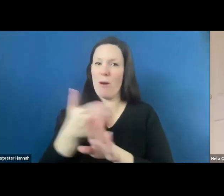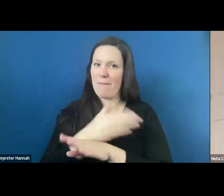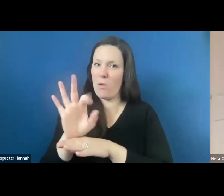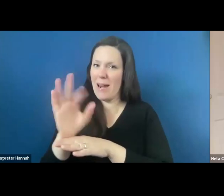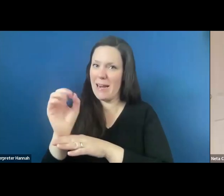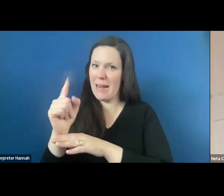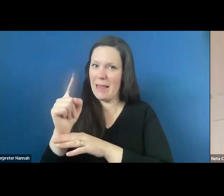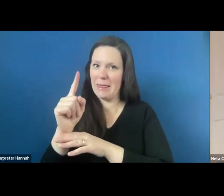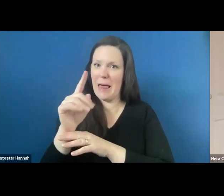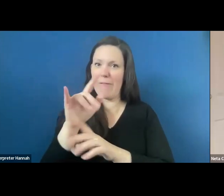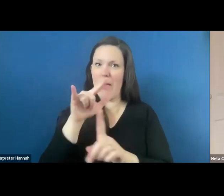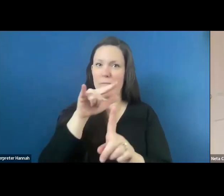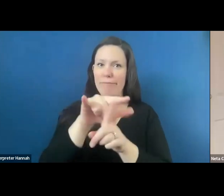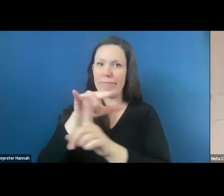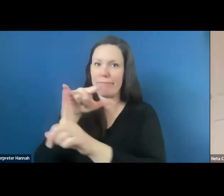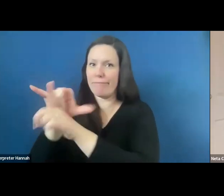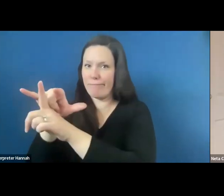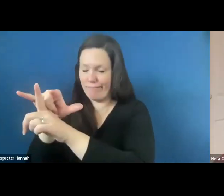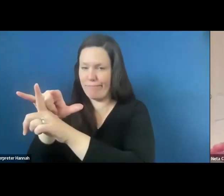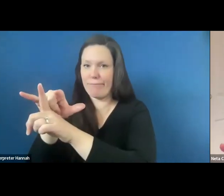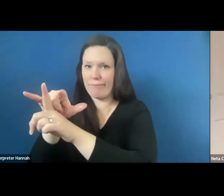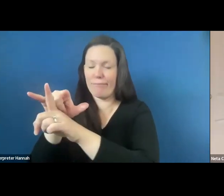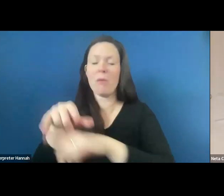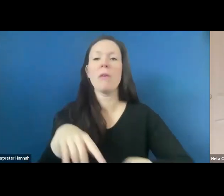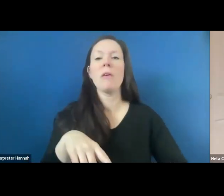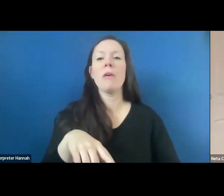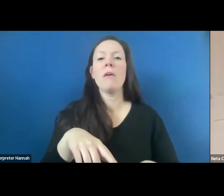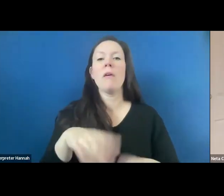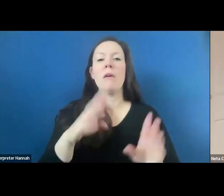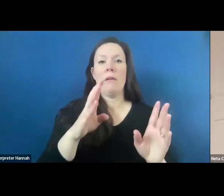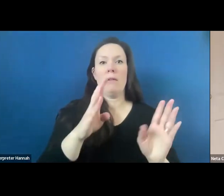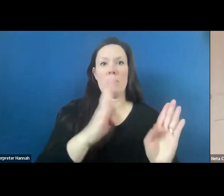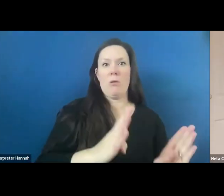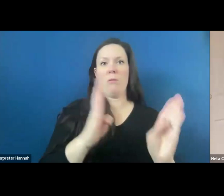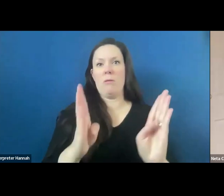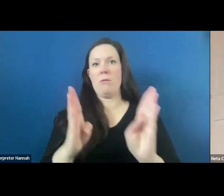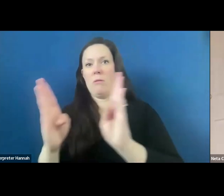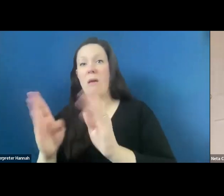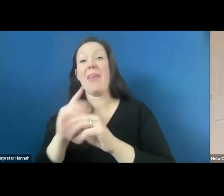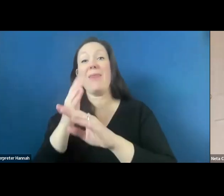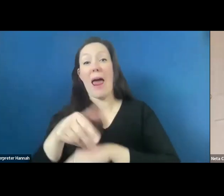they were 75 million metric ton CO2 equivalent. And then following the 9/11 attacks until 2022,